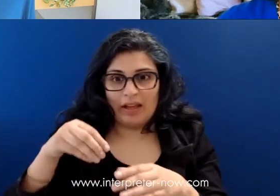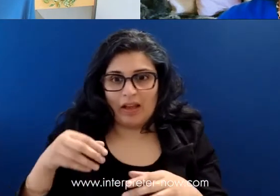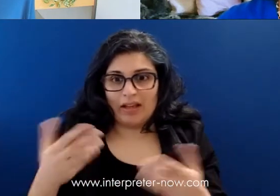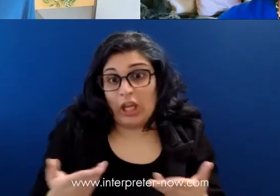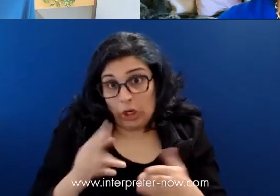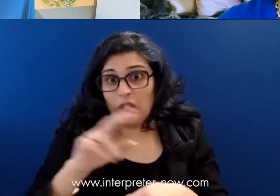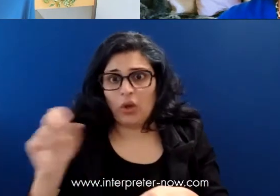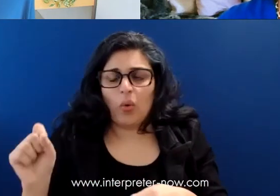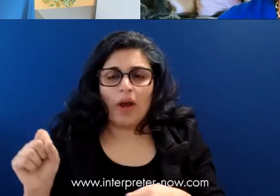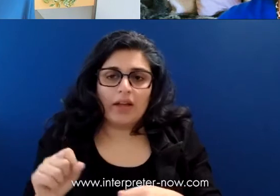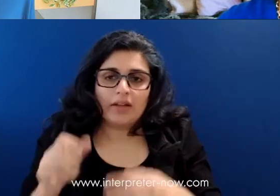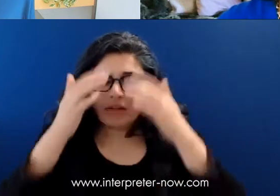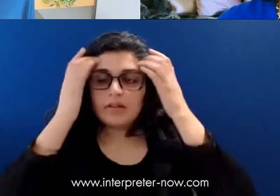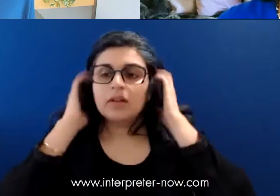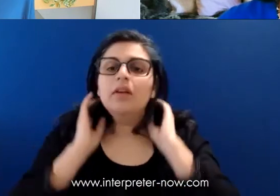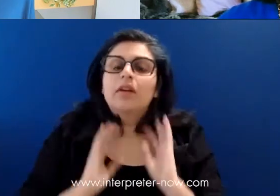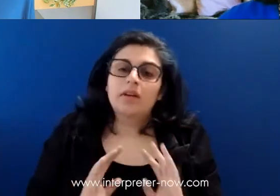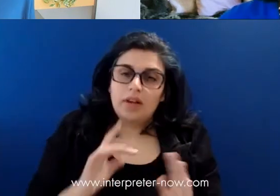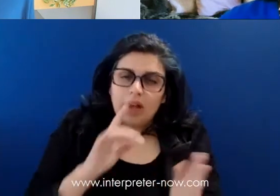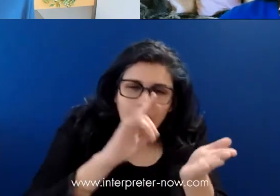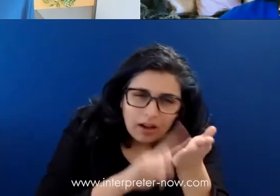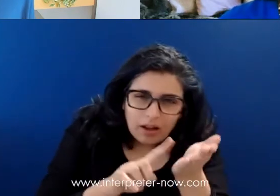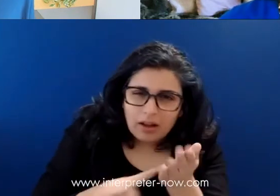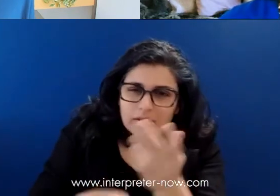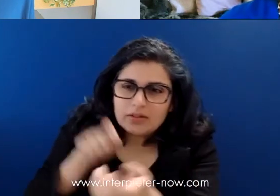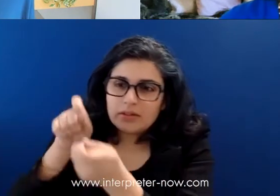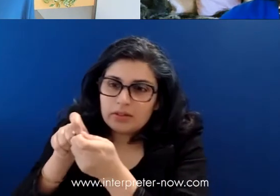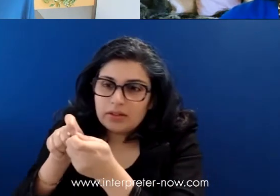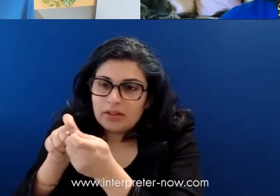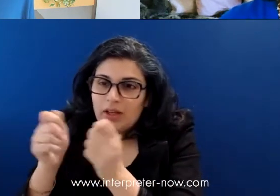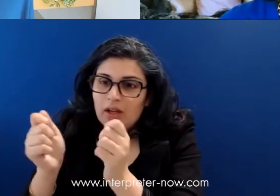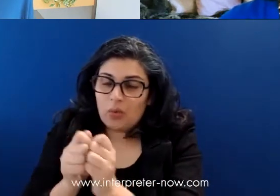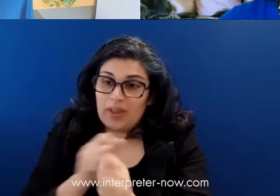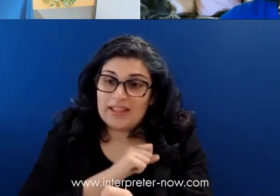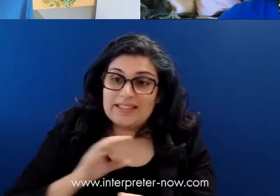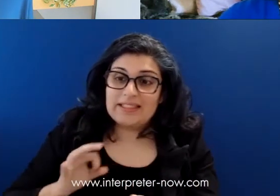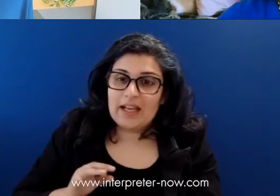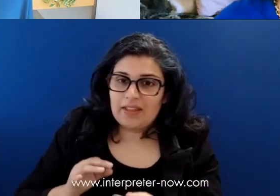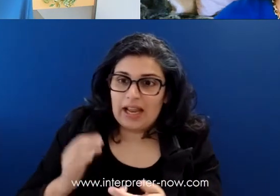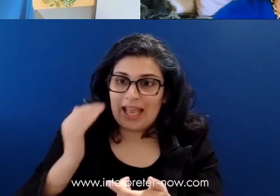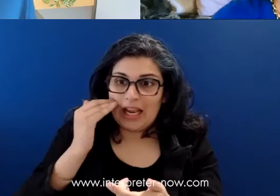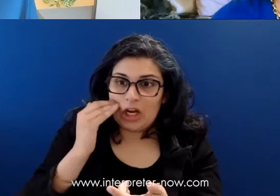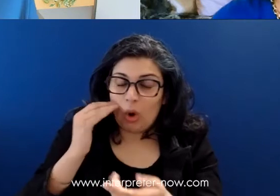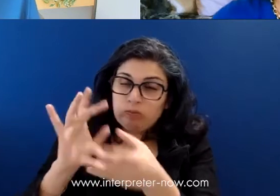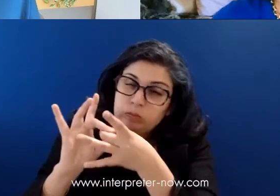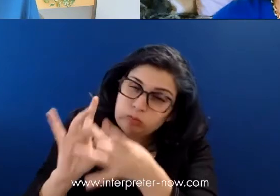the Black community. So, I check in specifically with the staff who I know have the closest proximity to that